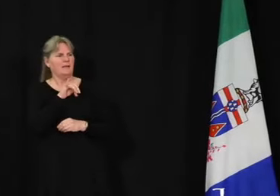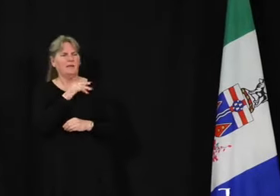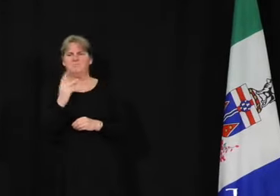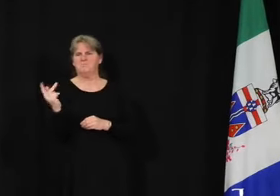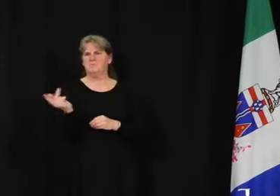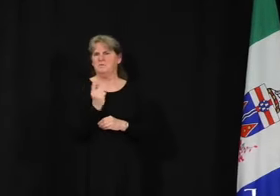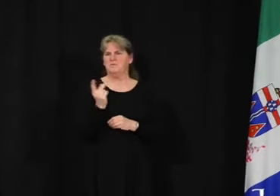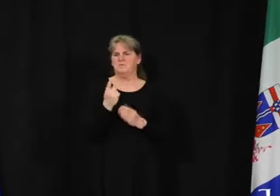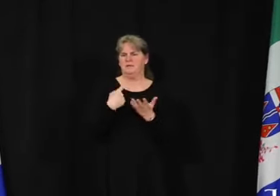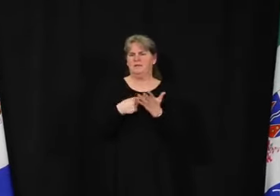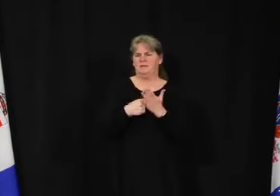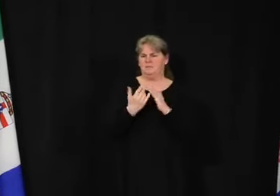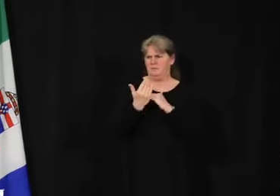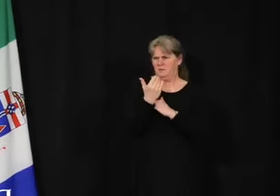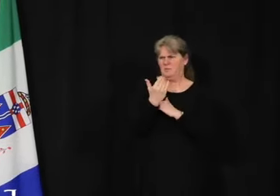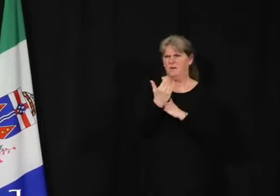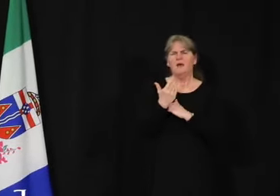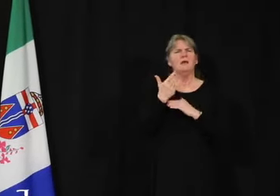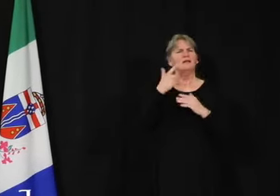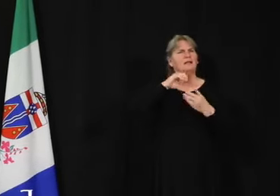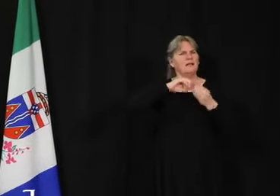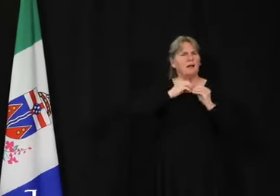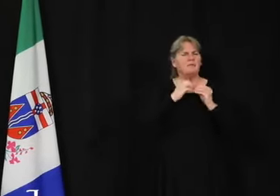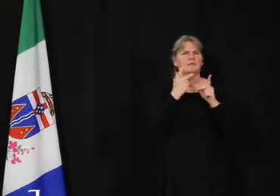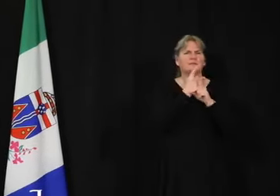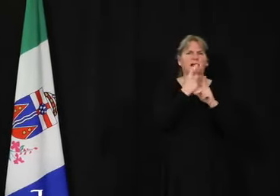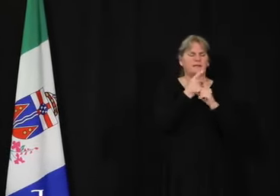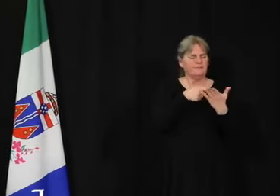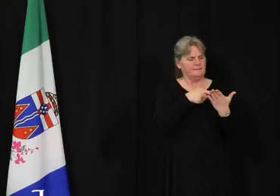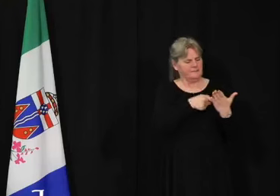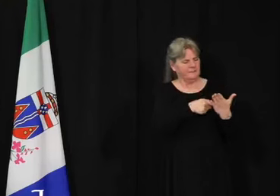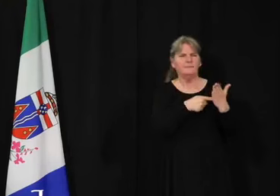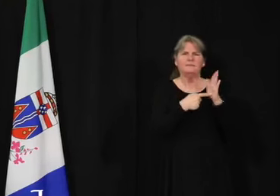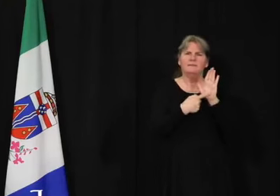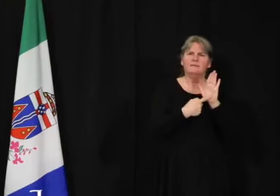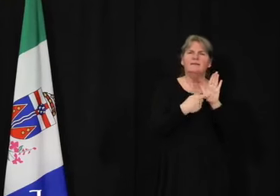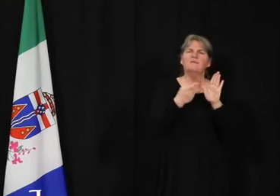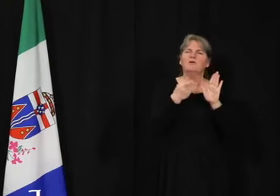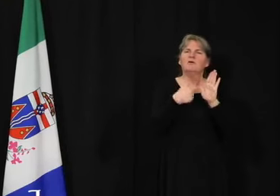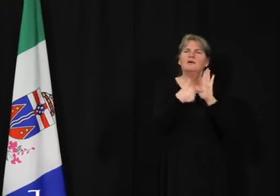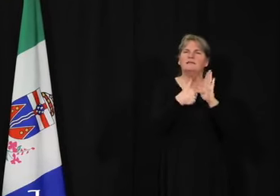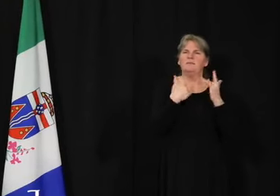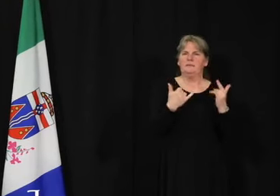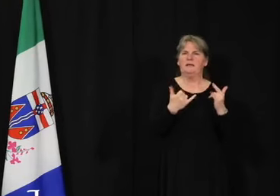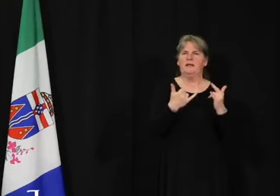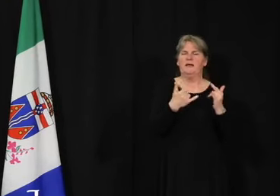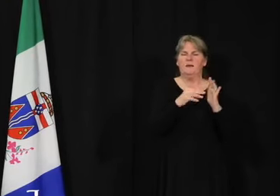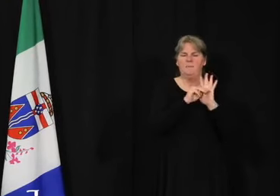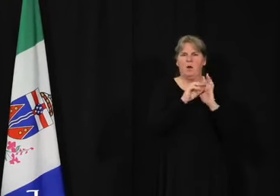conversation earlier today about some of the numbers he provided, about what if. Today the modelling numbers he